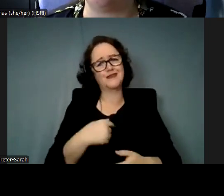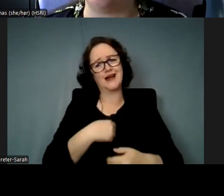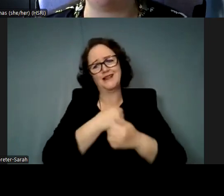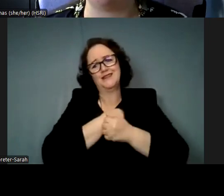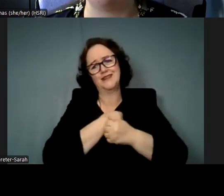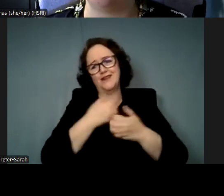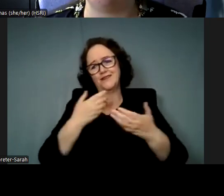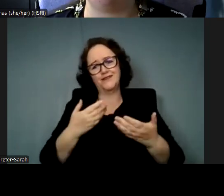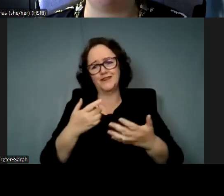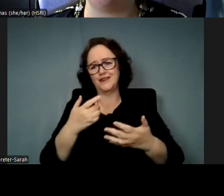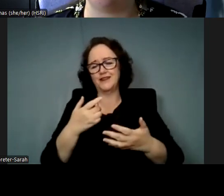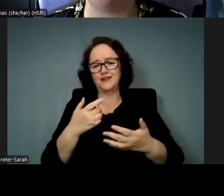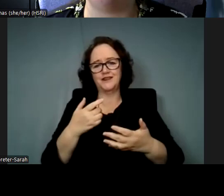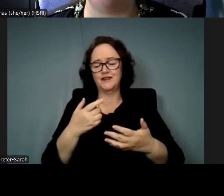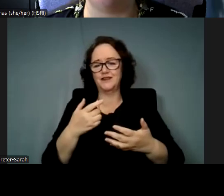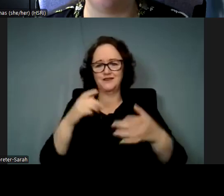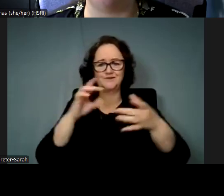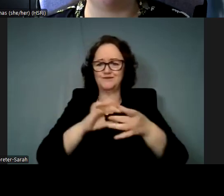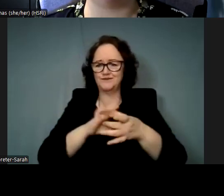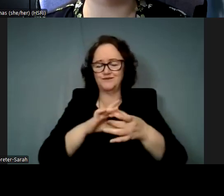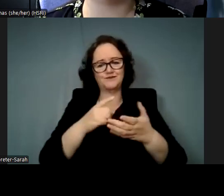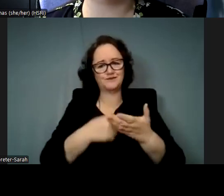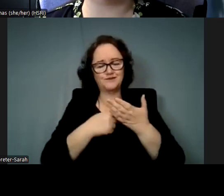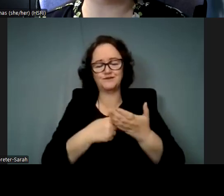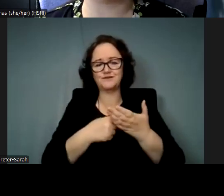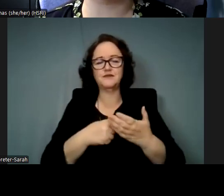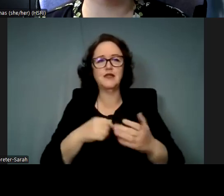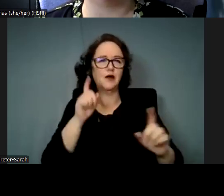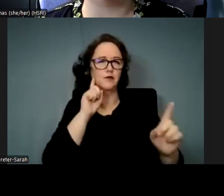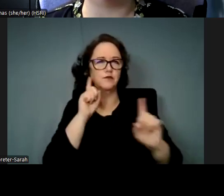things. You know, I feel like a thread that I'm hearing is, if